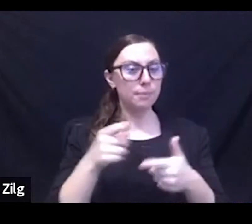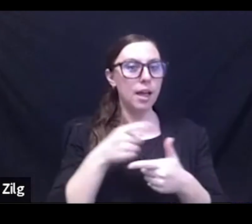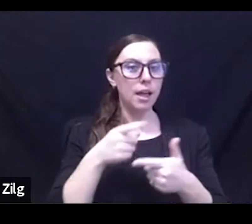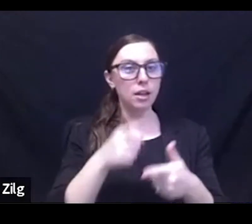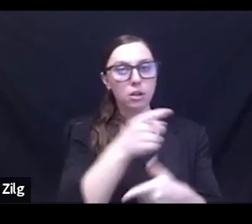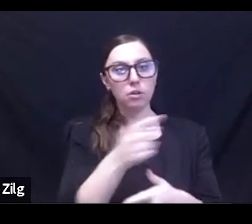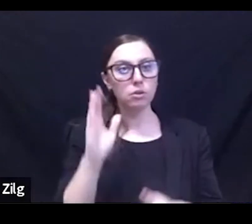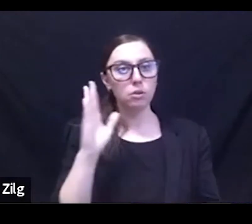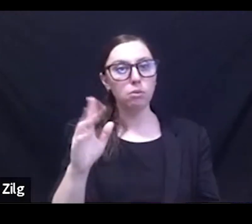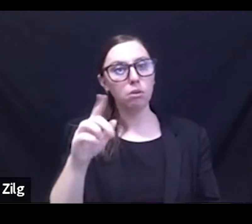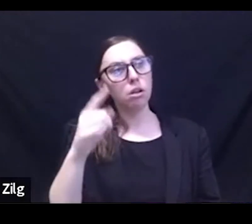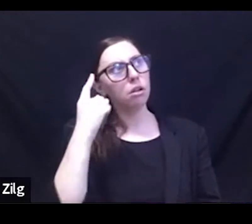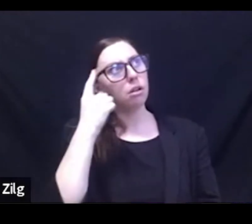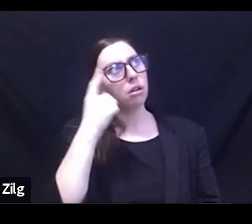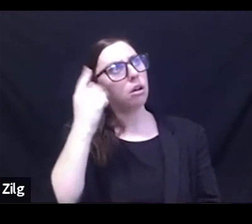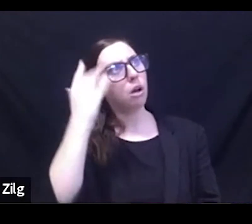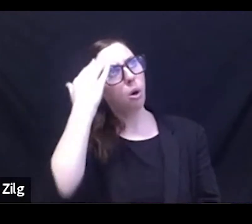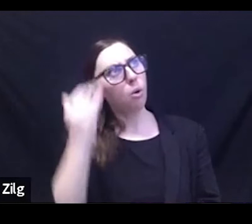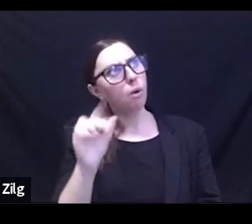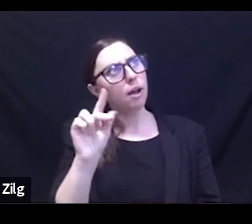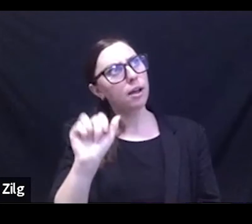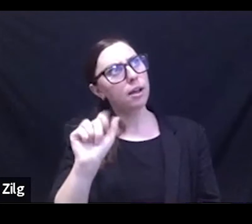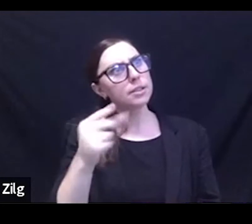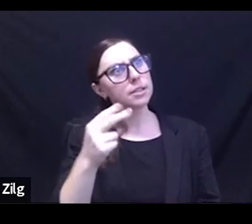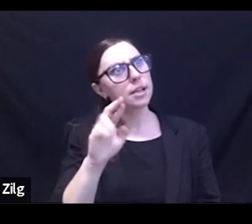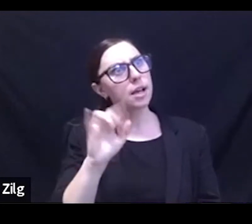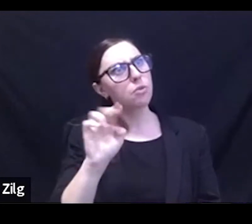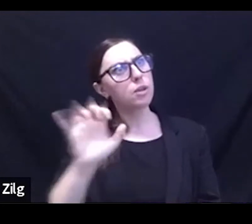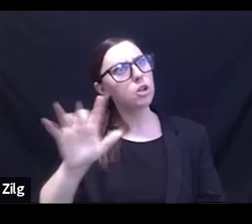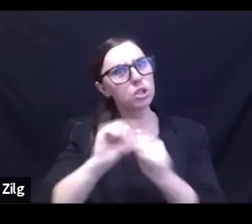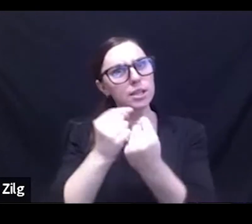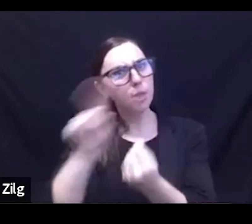ask yourselves why in the world is Katherine and her team the only group doing